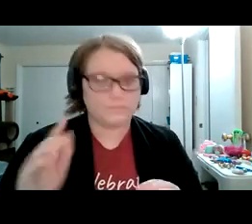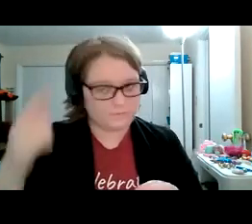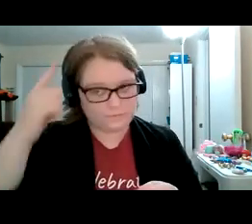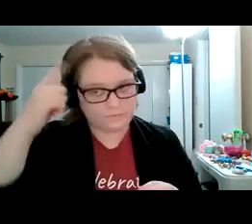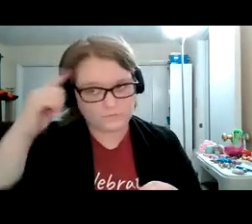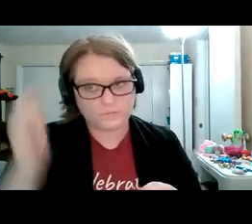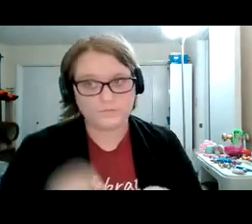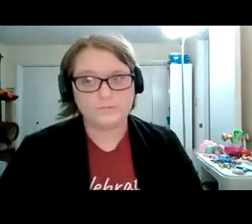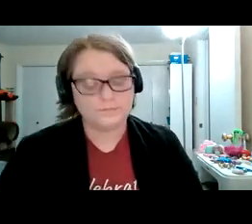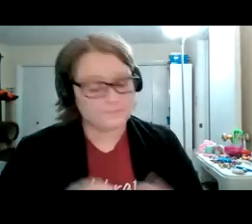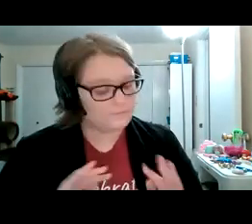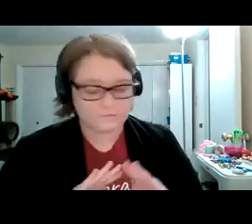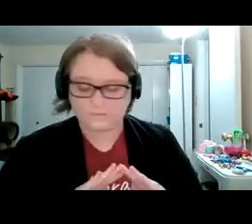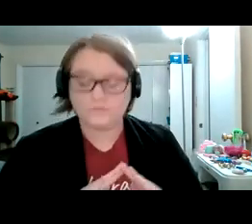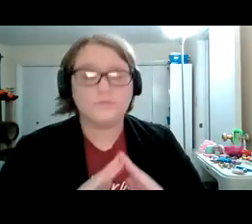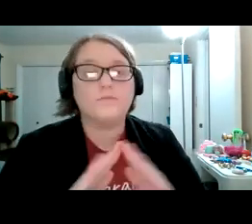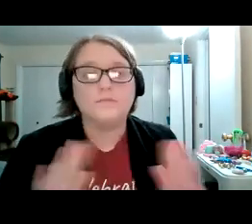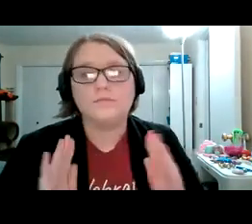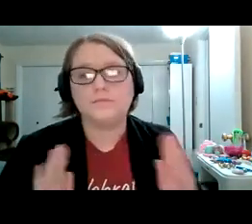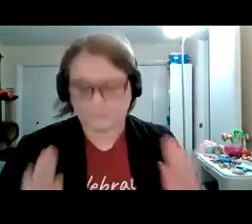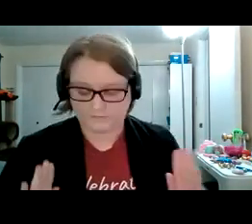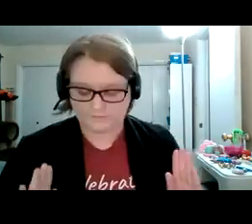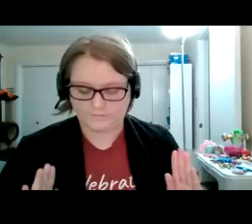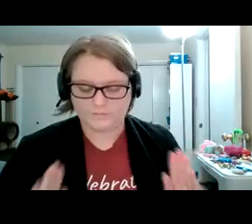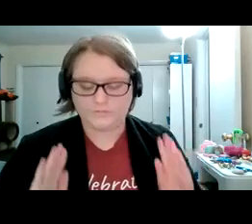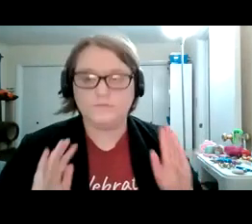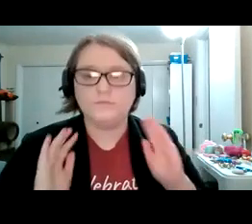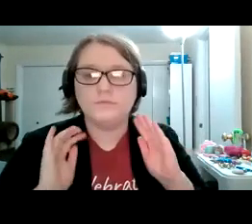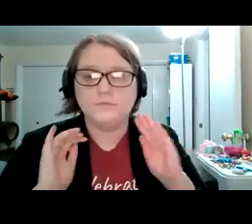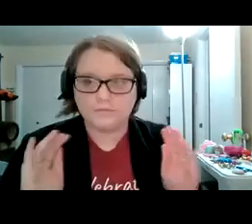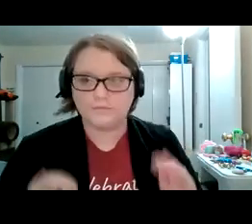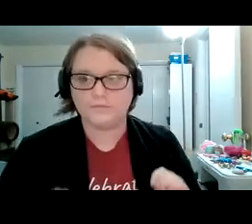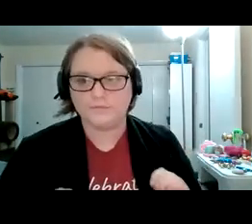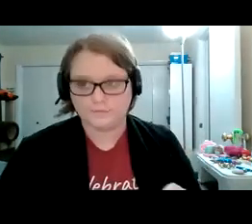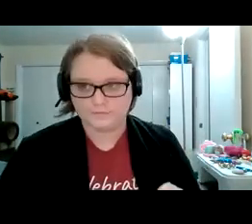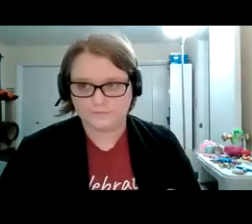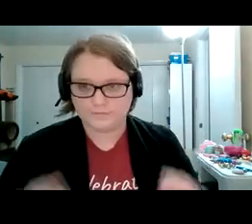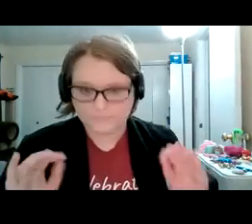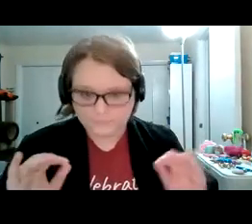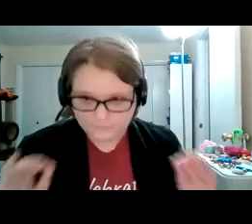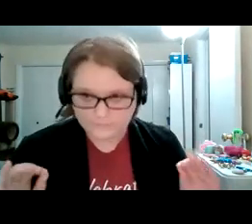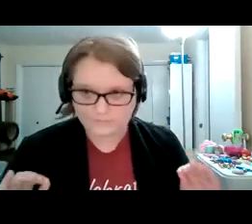be mindful of and emphasize as much as I can and that is the necessity of intersectionality.